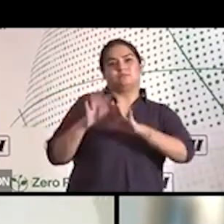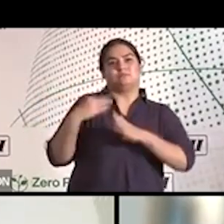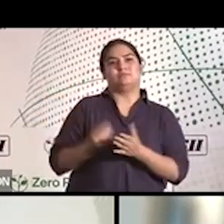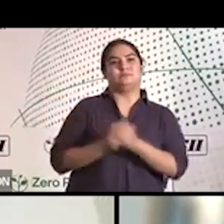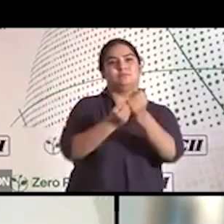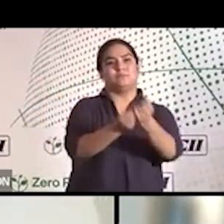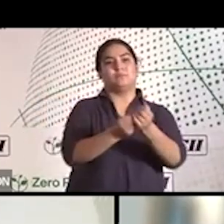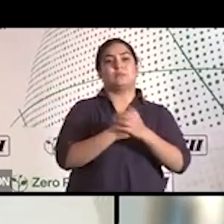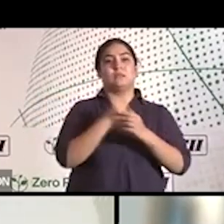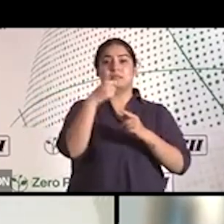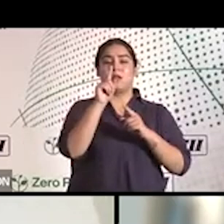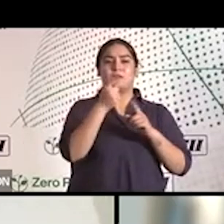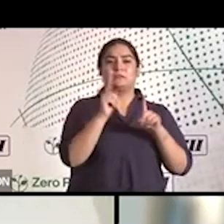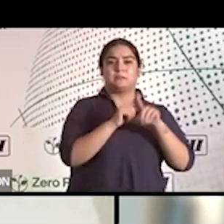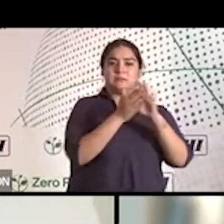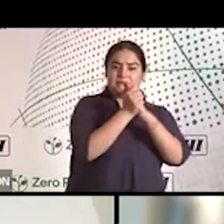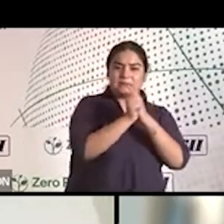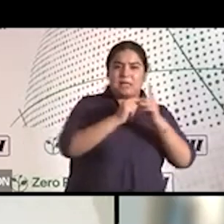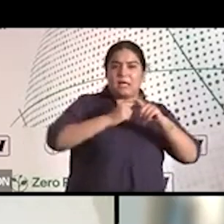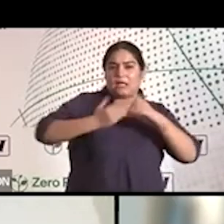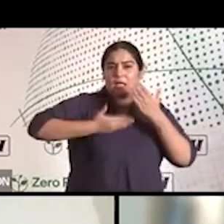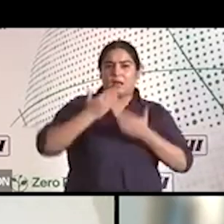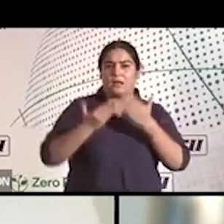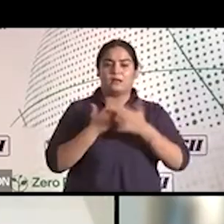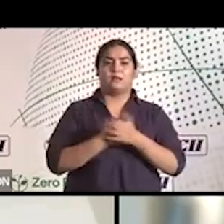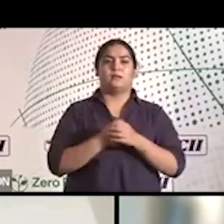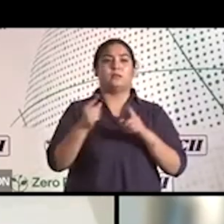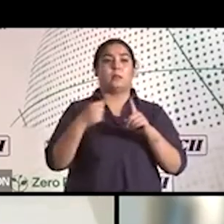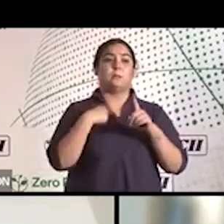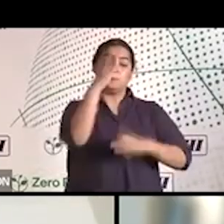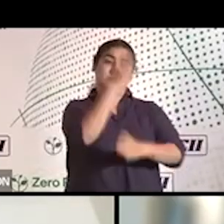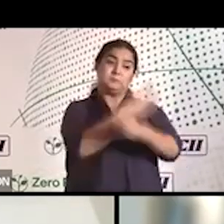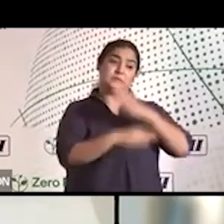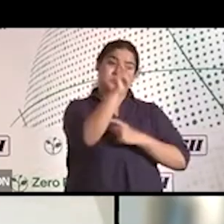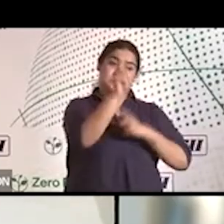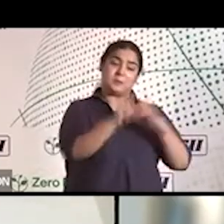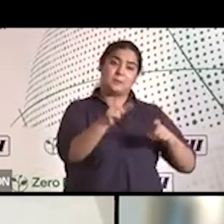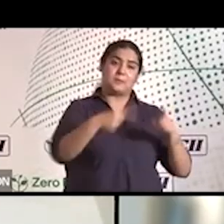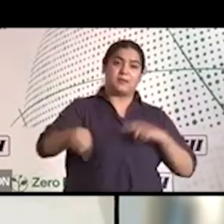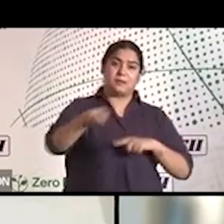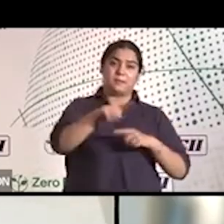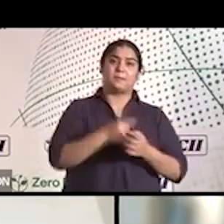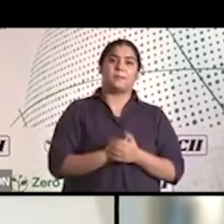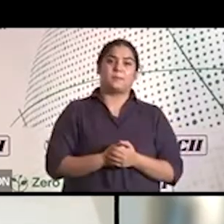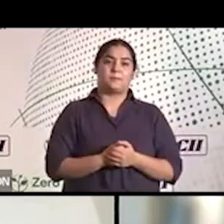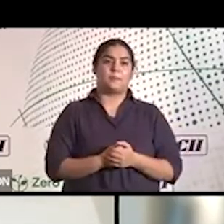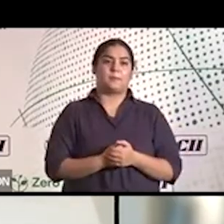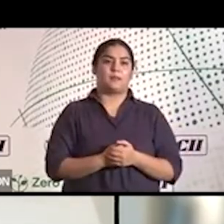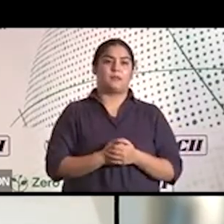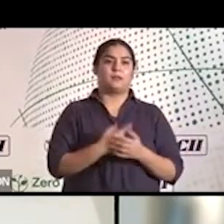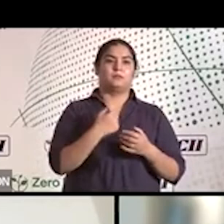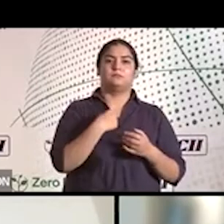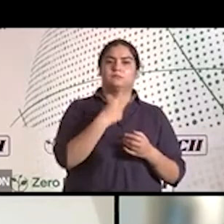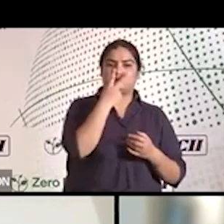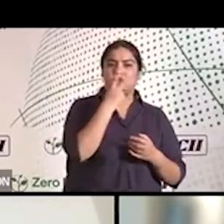about the vocational training for P.W. These So if you talk of vocational training,